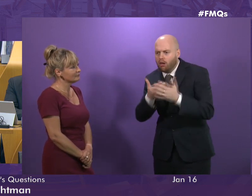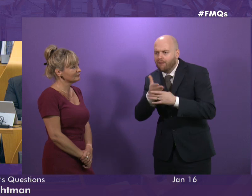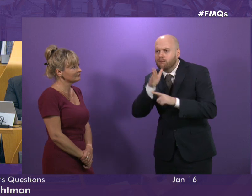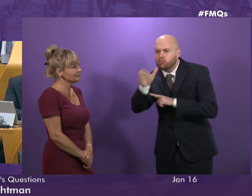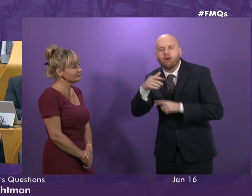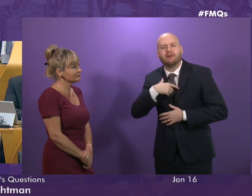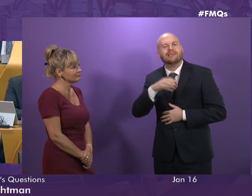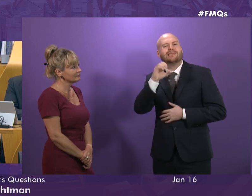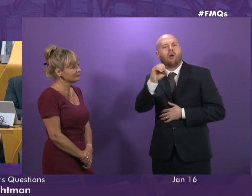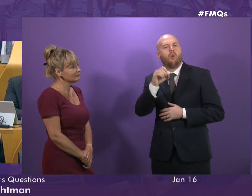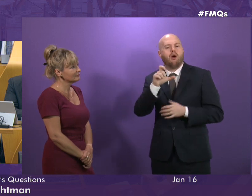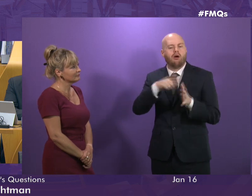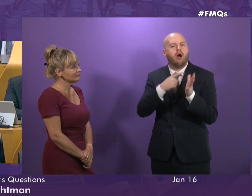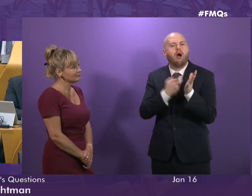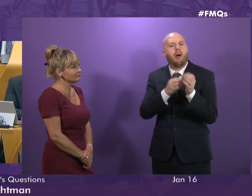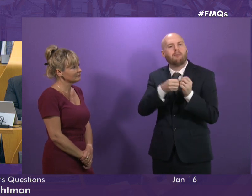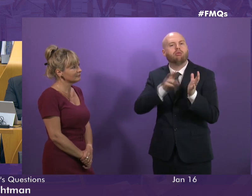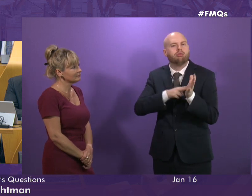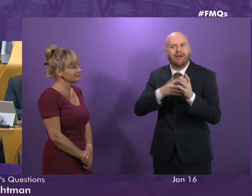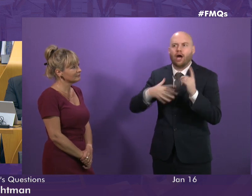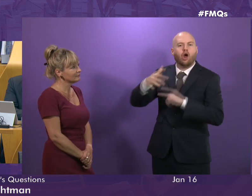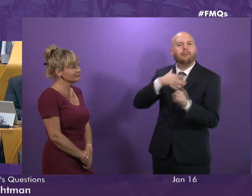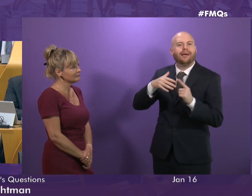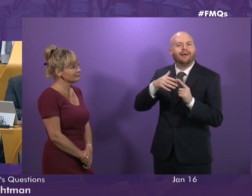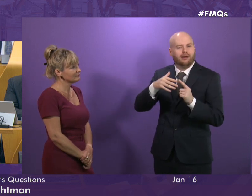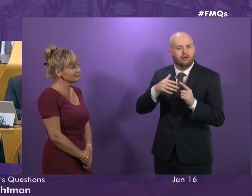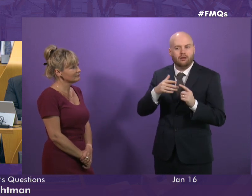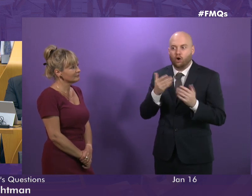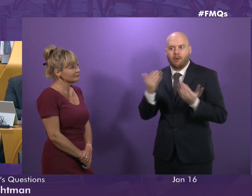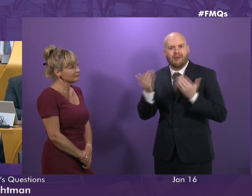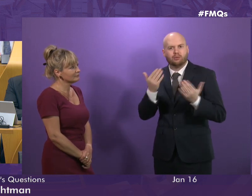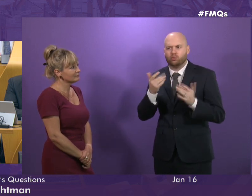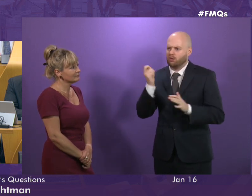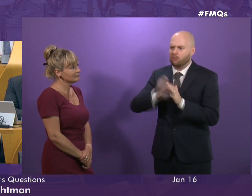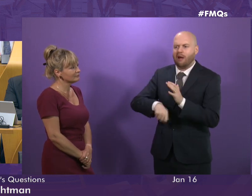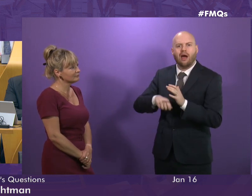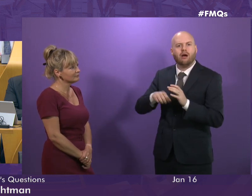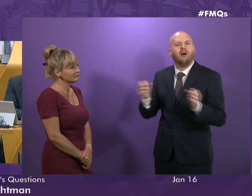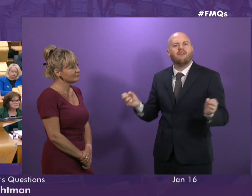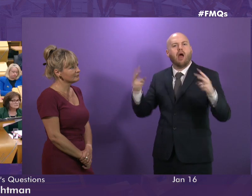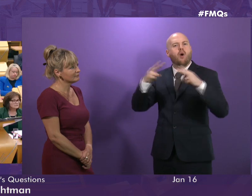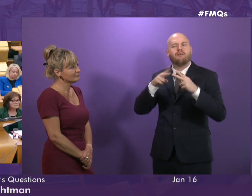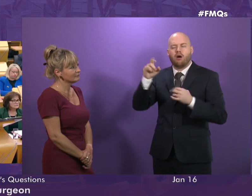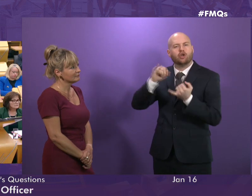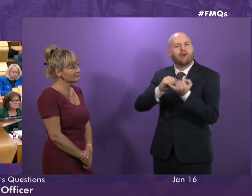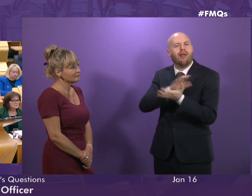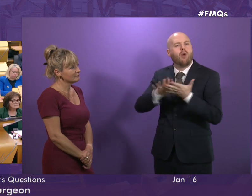than fund retrograde proposals such as the £120 million flyover at Sheriffhall in Edinburgh?